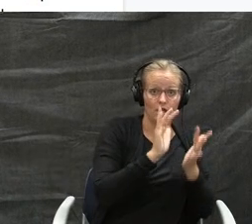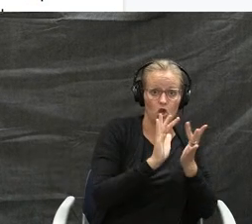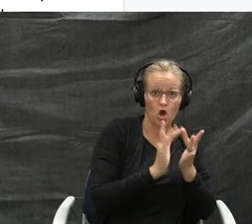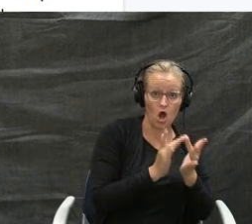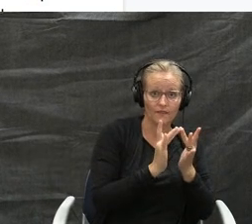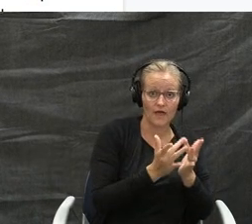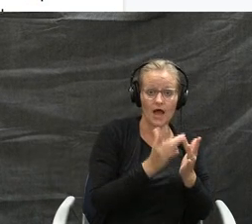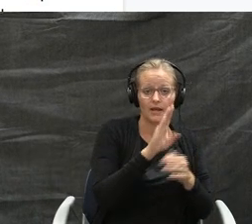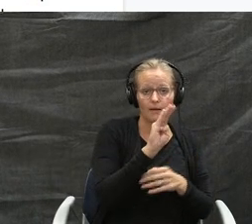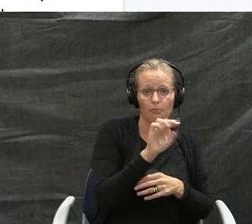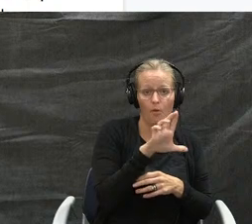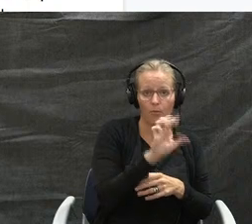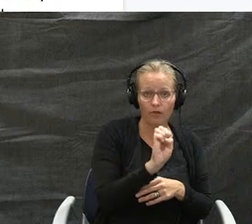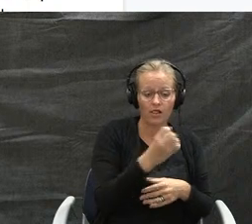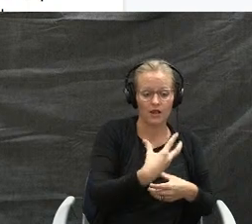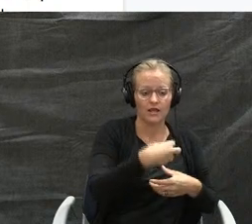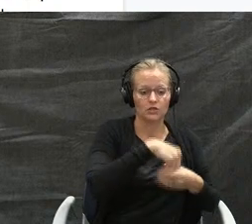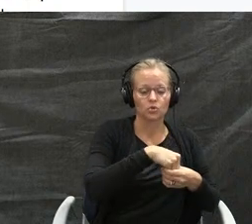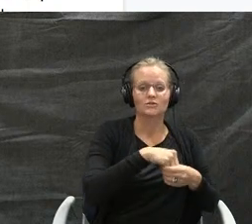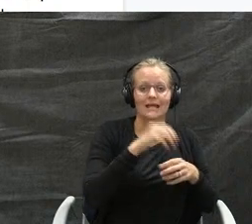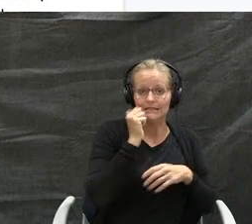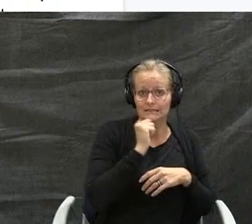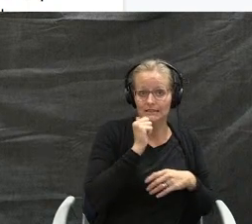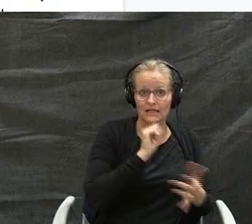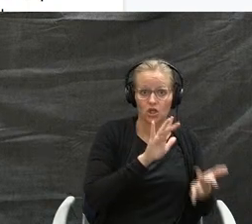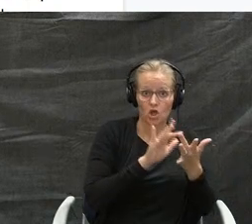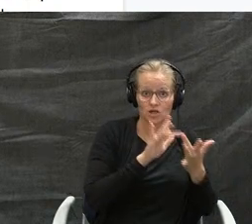includes again daily contact for students consistent teacher